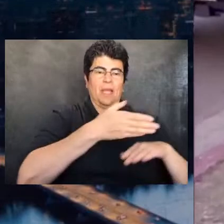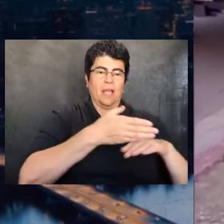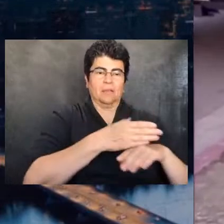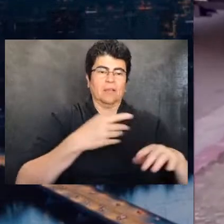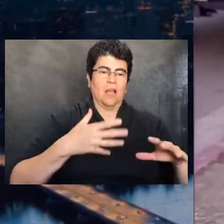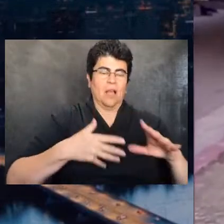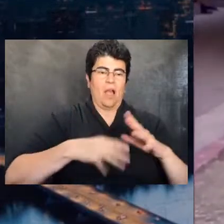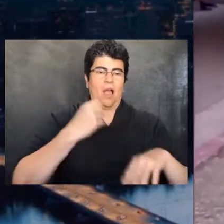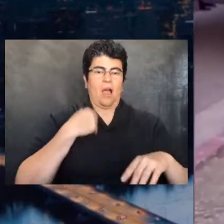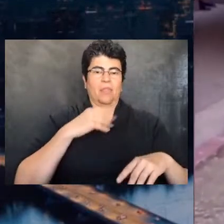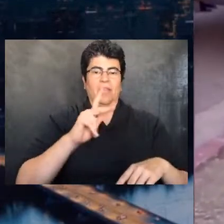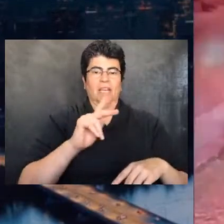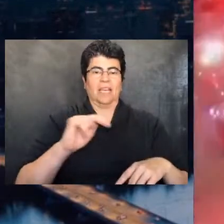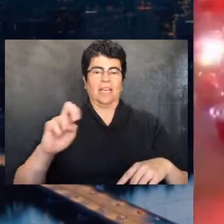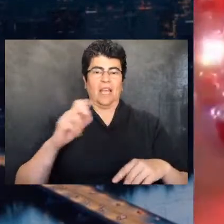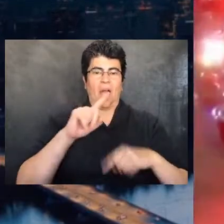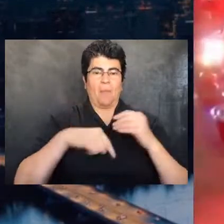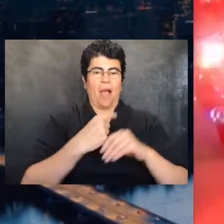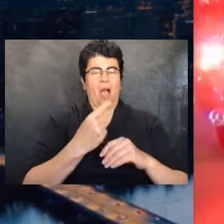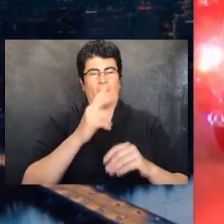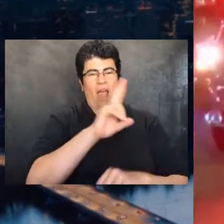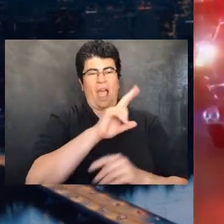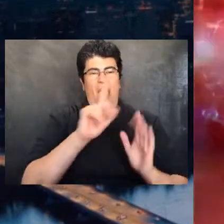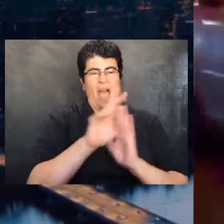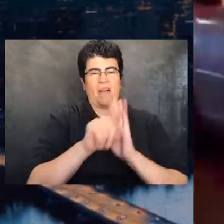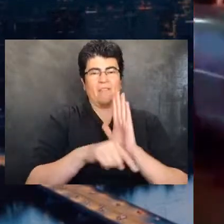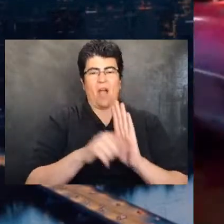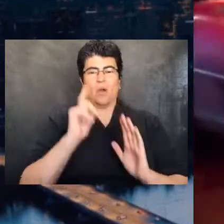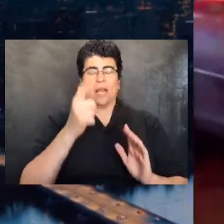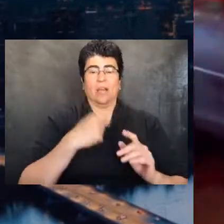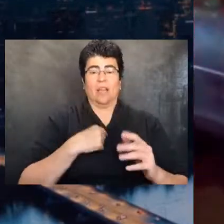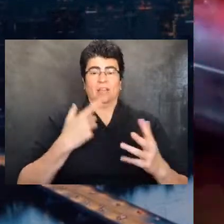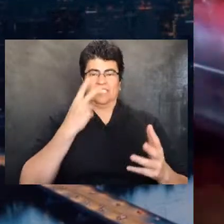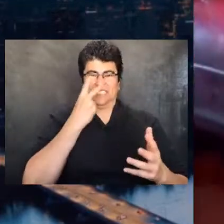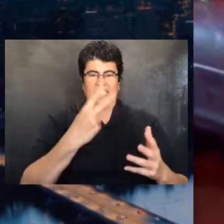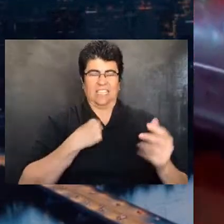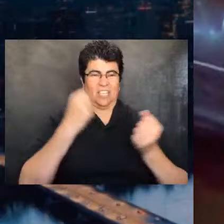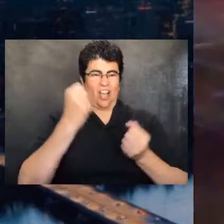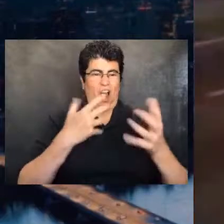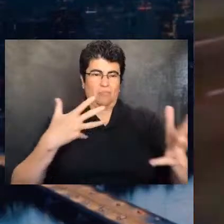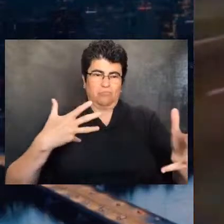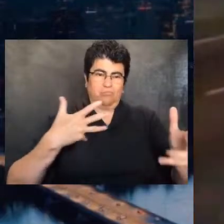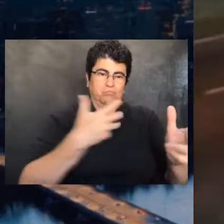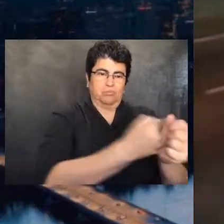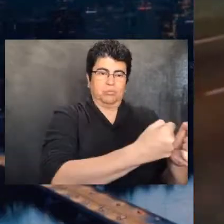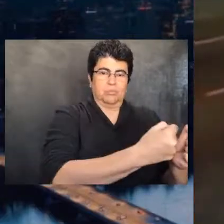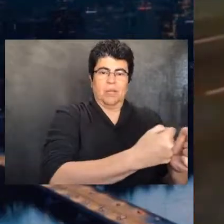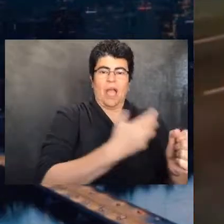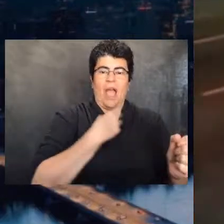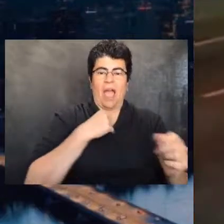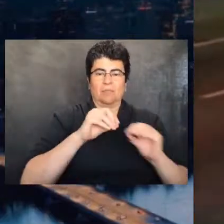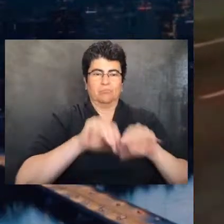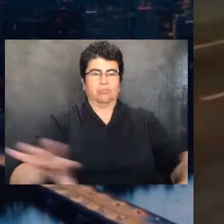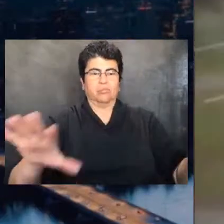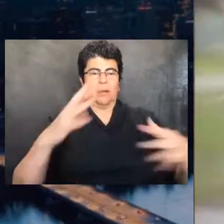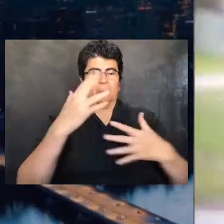at the hospital about half an hour later. Footage from the scene shows his car's crumpled bumper and a pool of blood where he was standing.